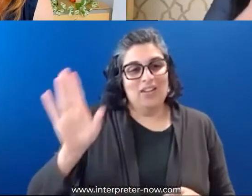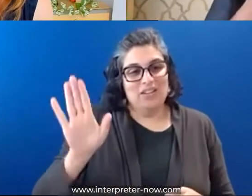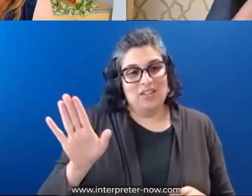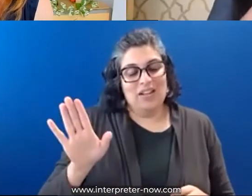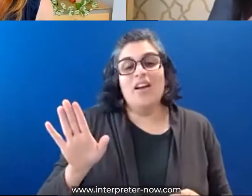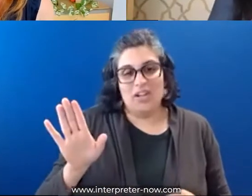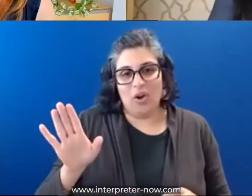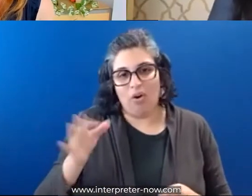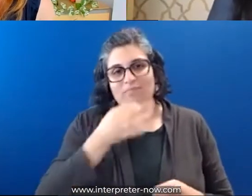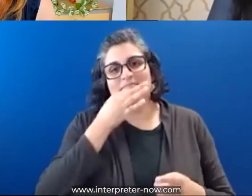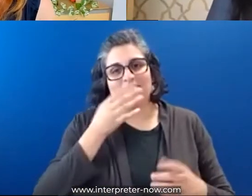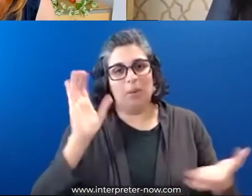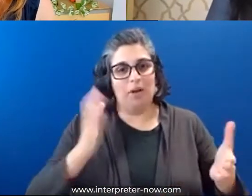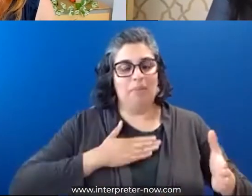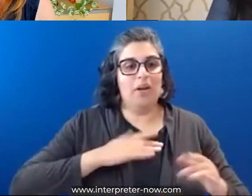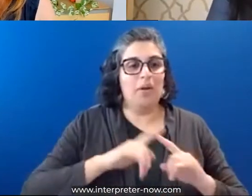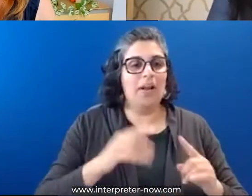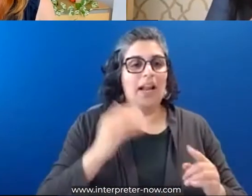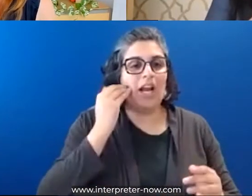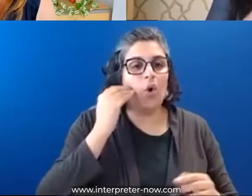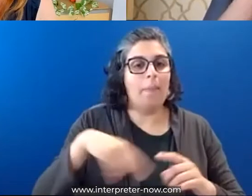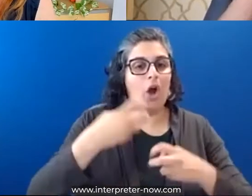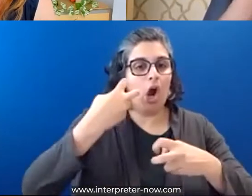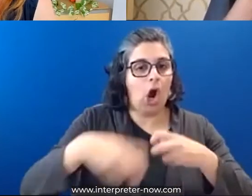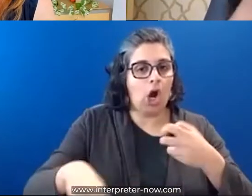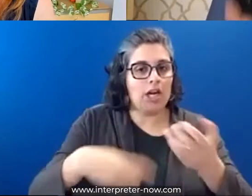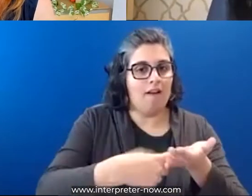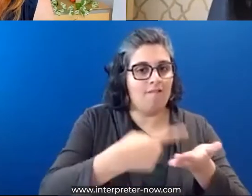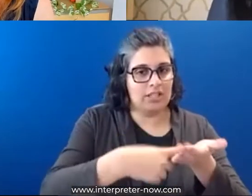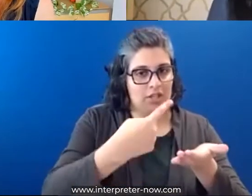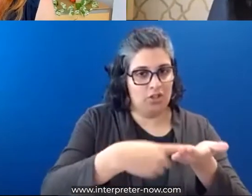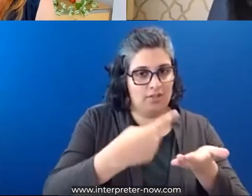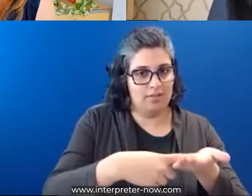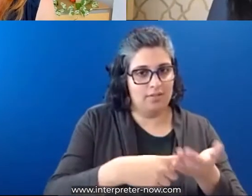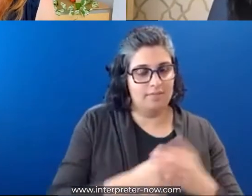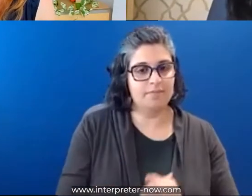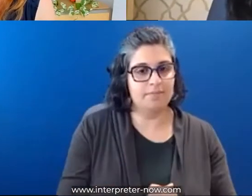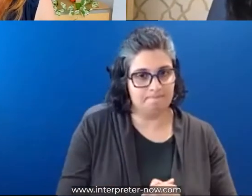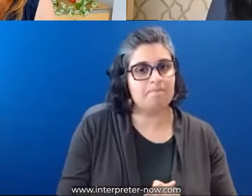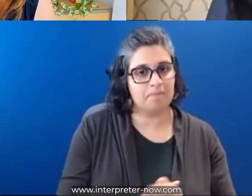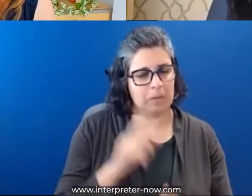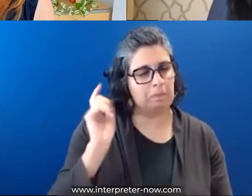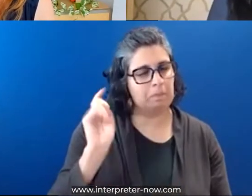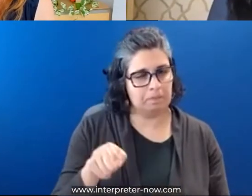What I do know about is hard conversations, that we have to have them and embrace them